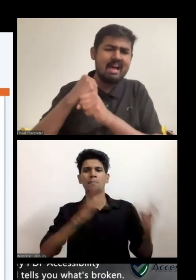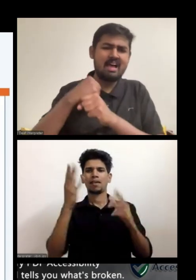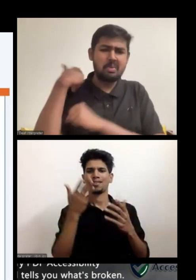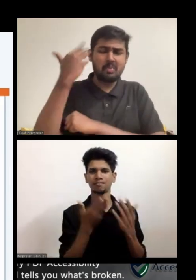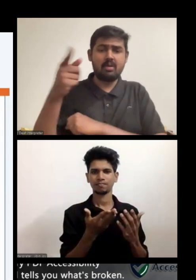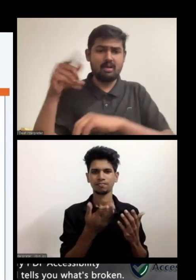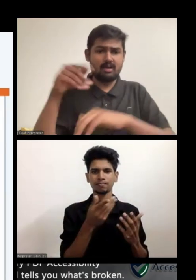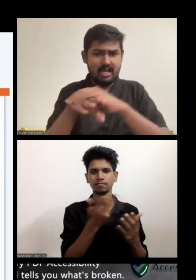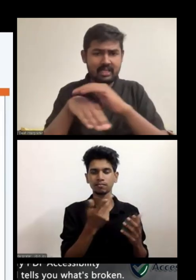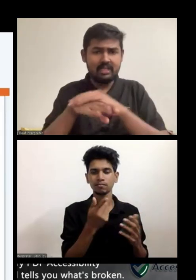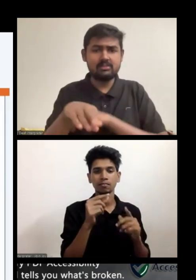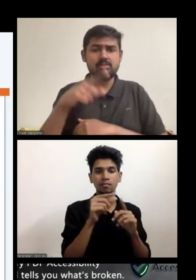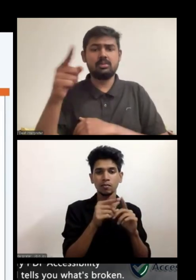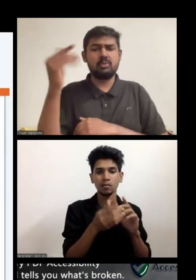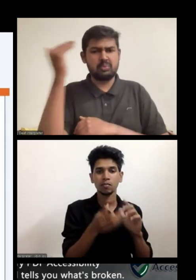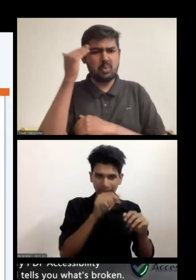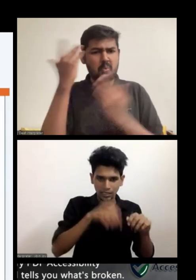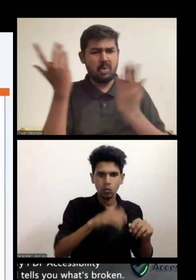It can correct Unicode mappings.